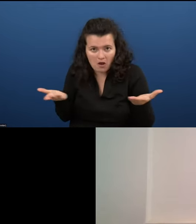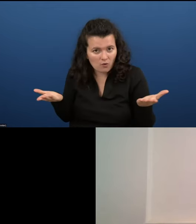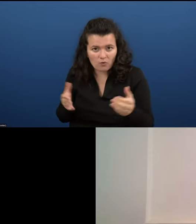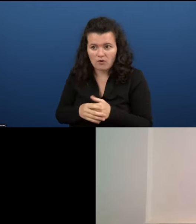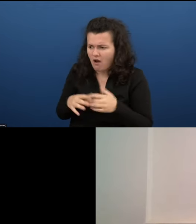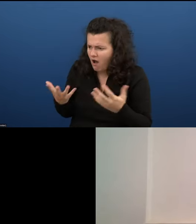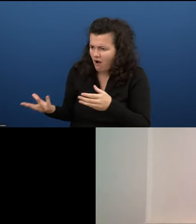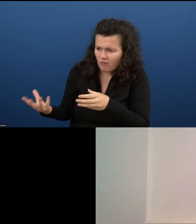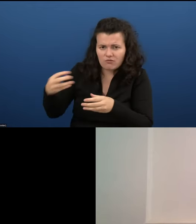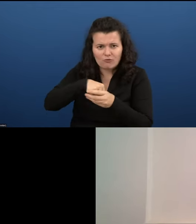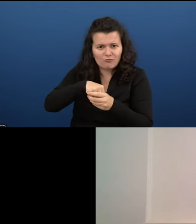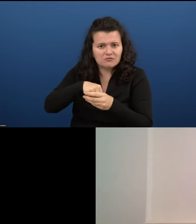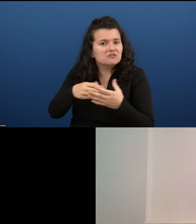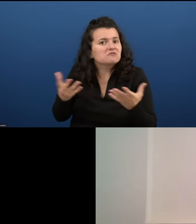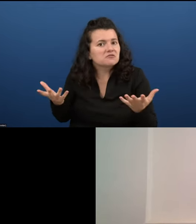with equity. 15:28:21 Thank you very much.